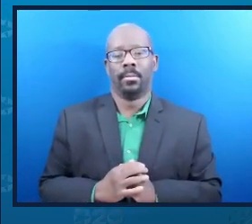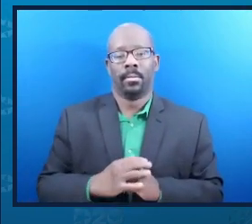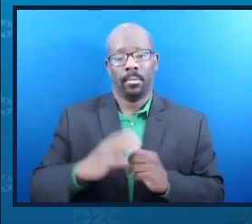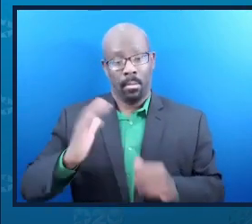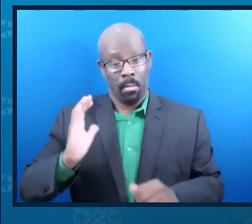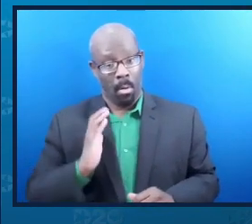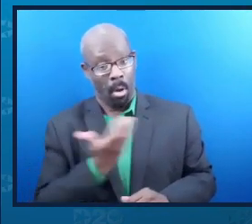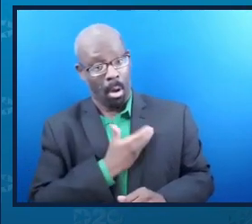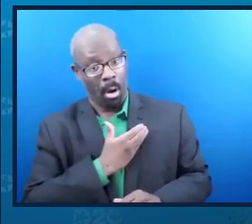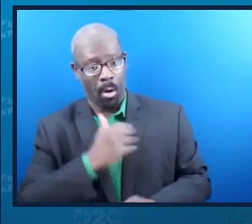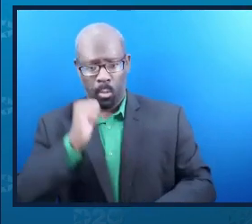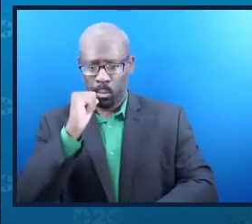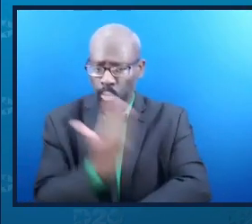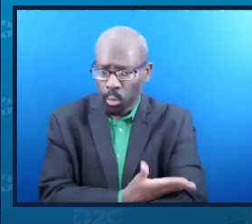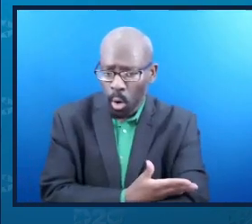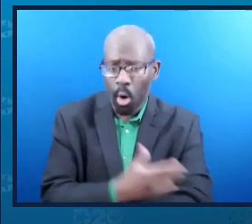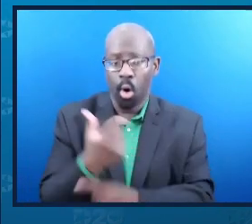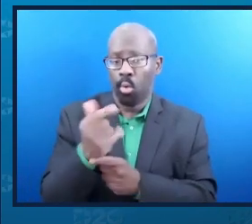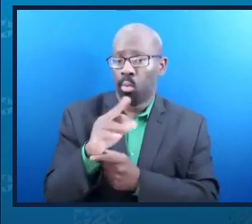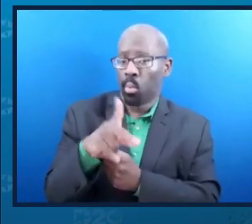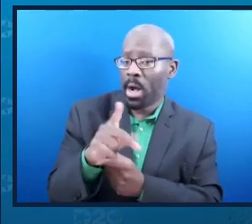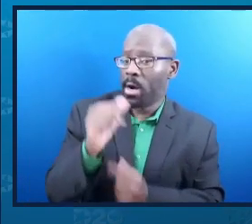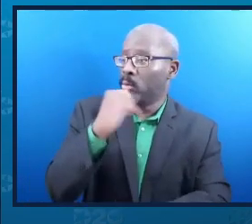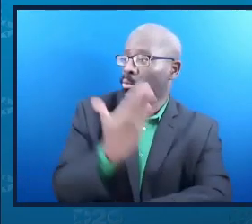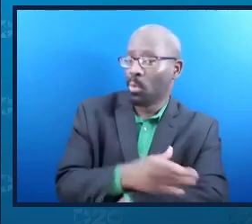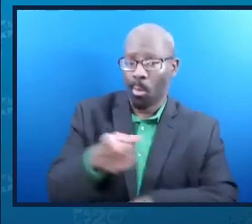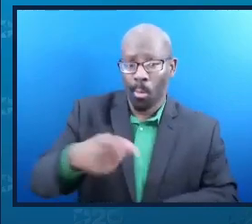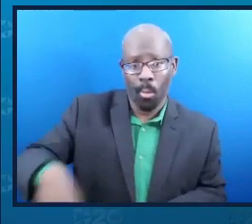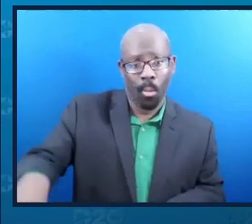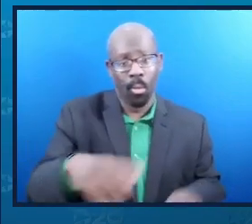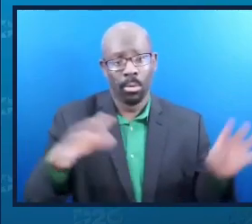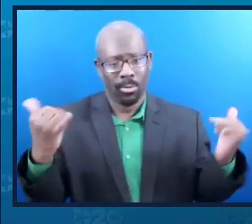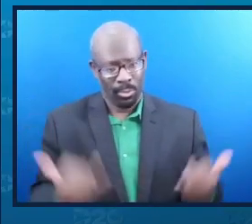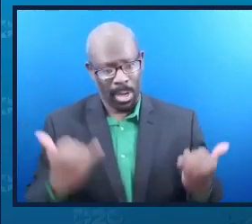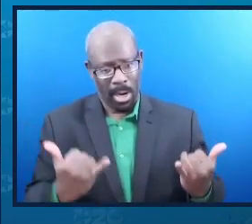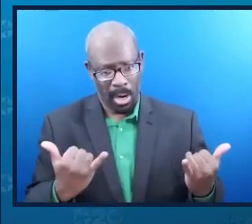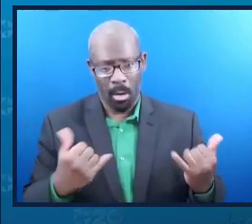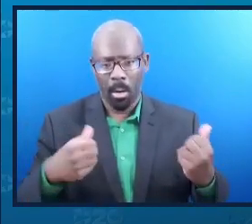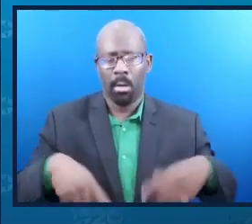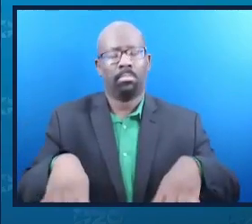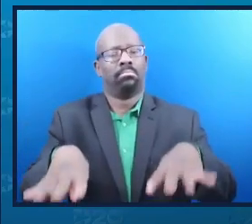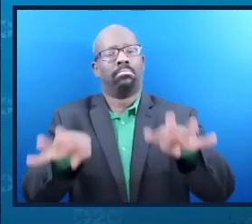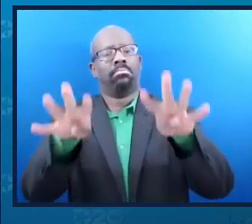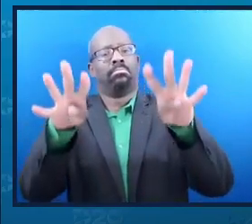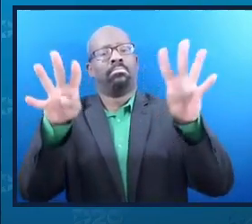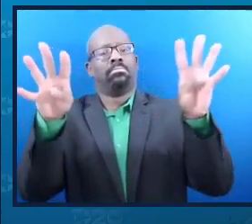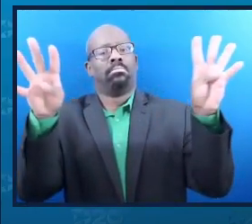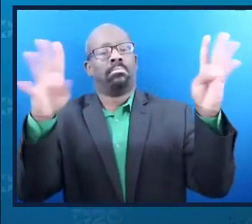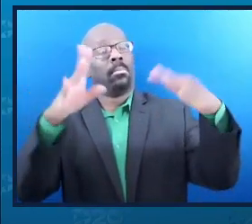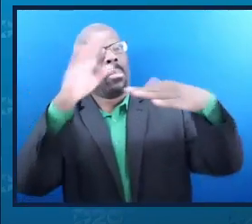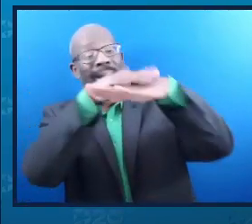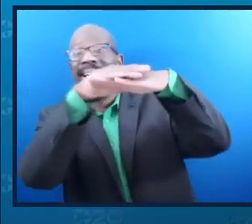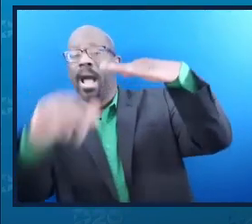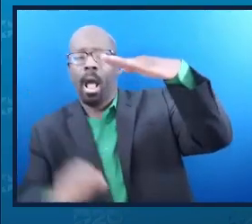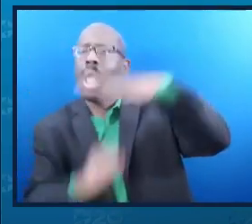GRANDDAUGHTERS, TODAY WE HAVE BROCK IN THE MARBLE CEILING.